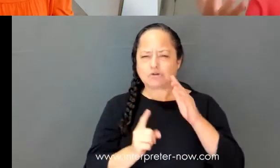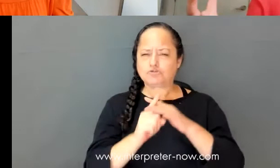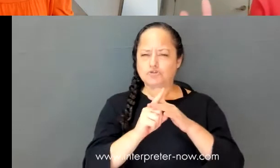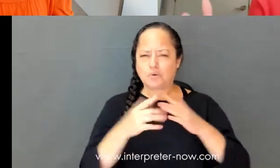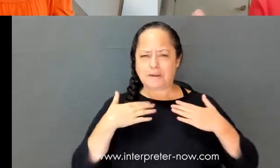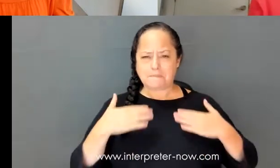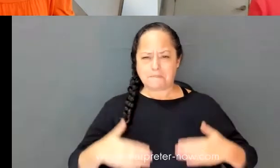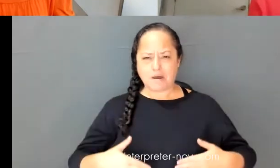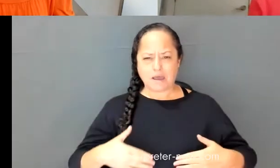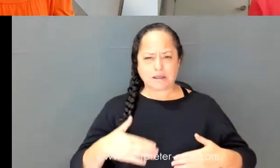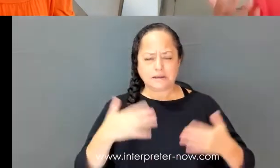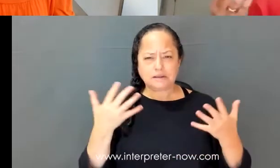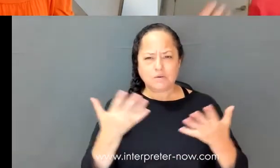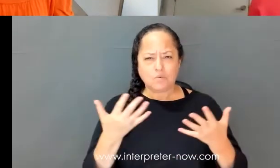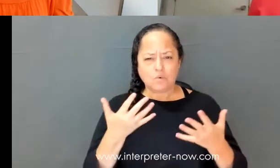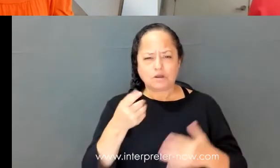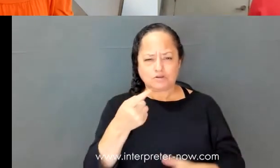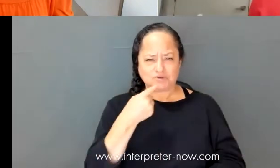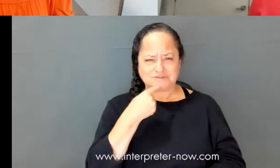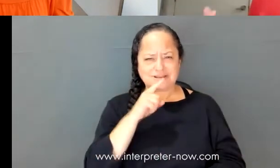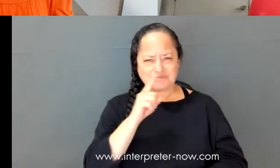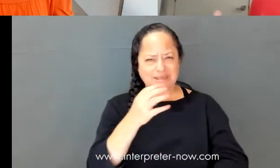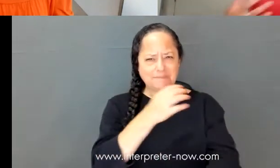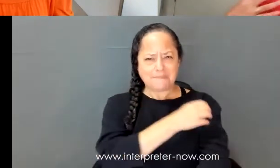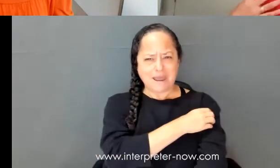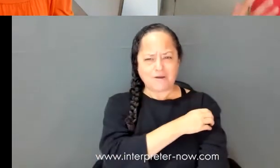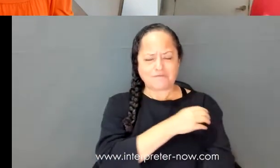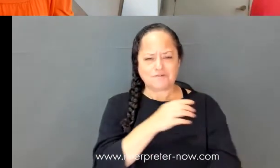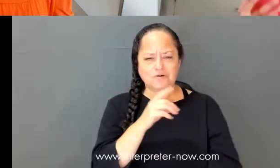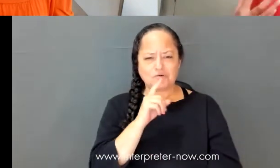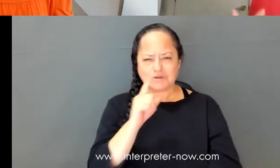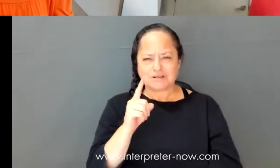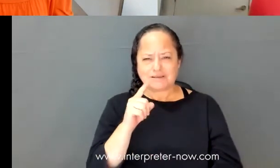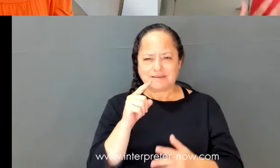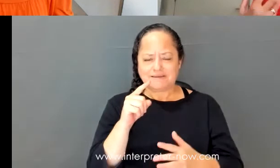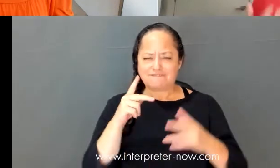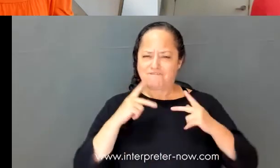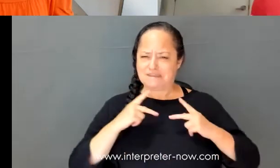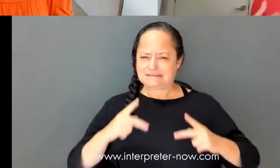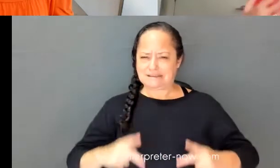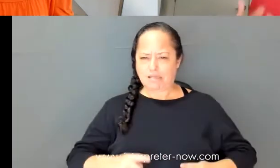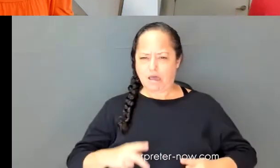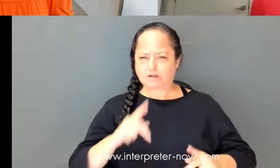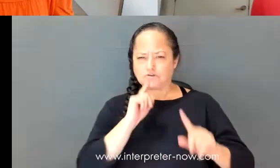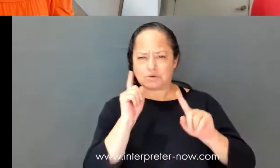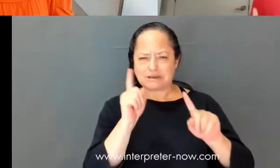And what you just said is so powerful because it really does. There's obviously a very physiological reaction to defensiveness.